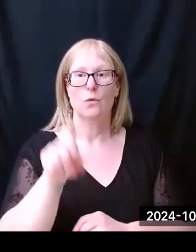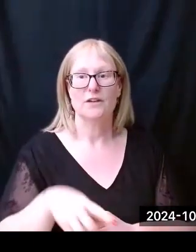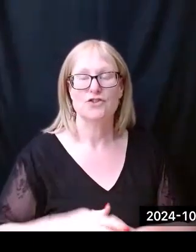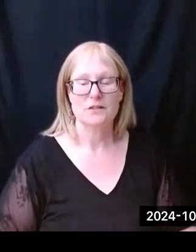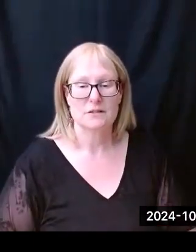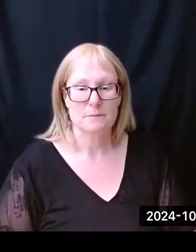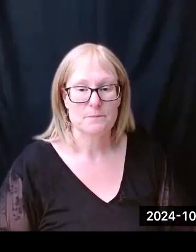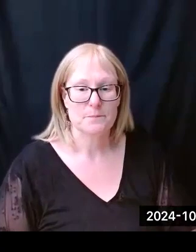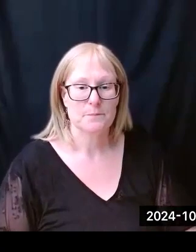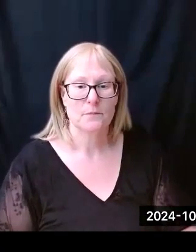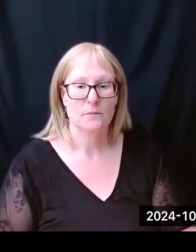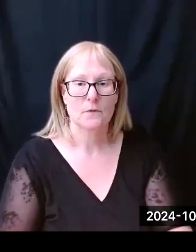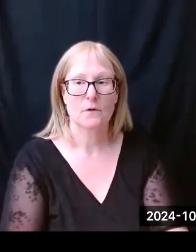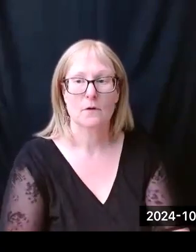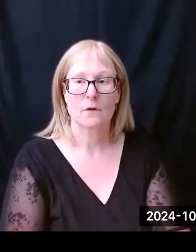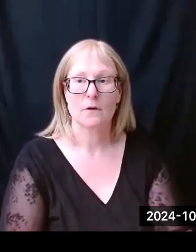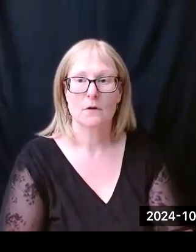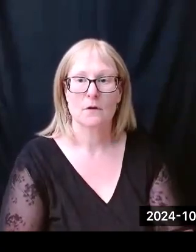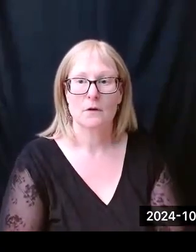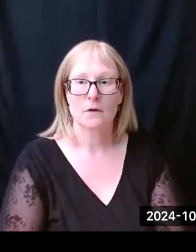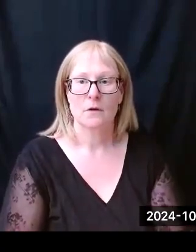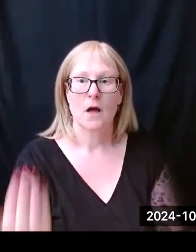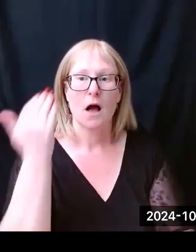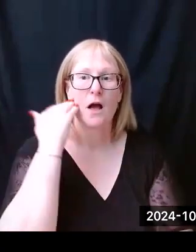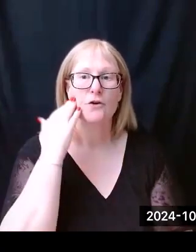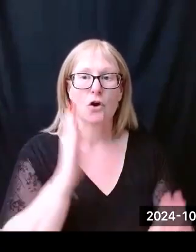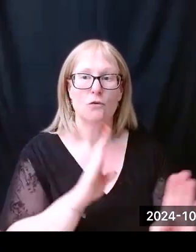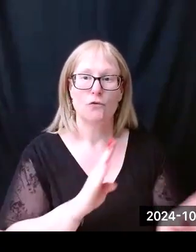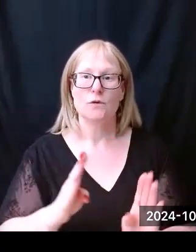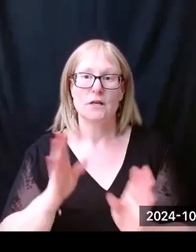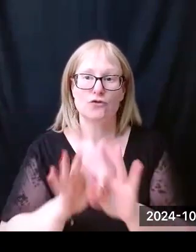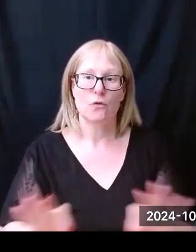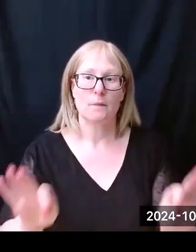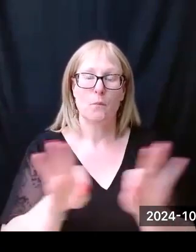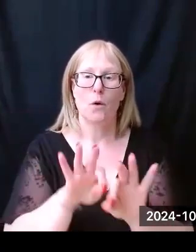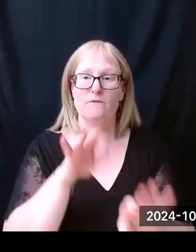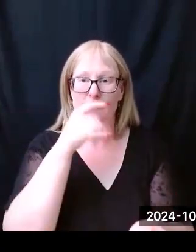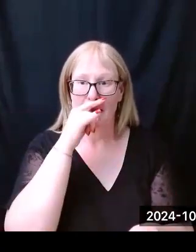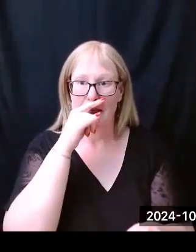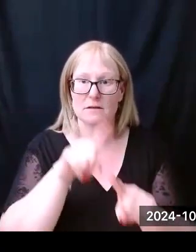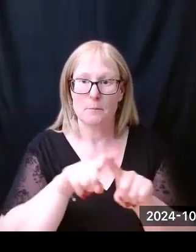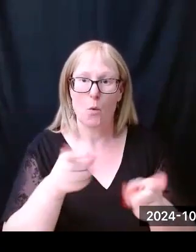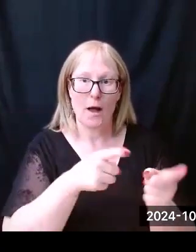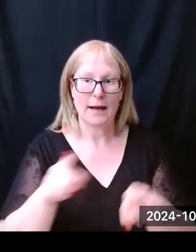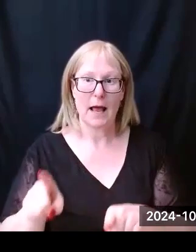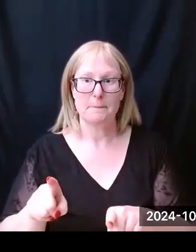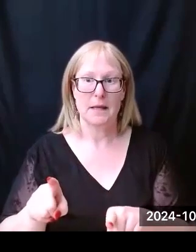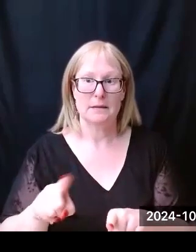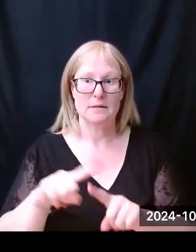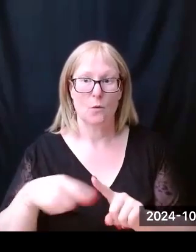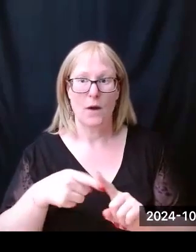moment is I know routines are really good for children. But what happens when kids don't like the routine?